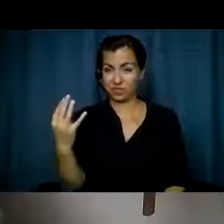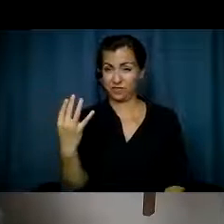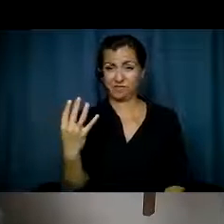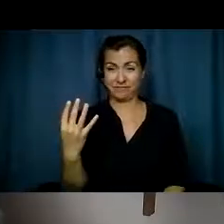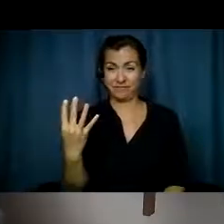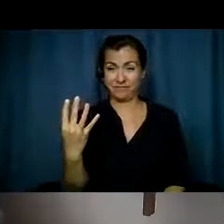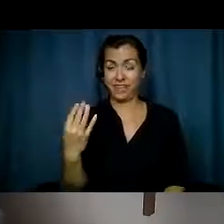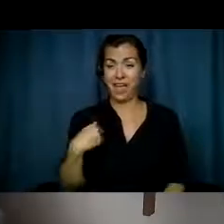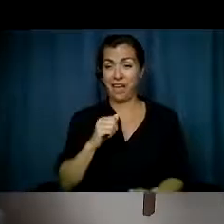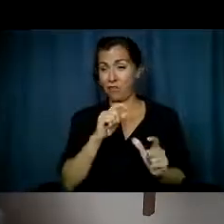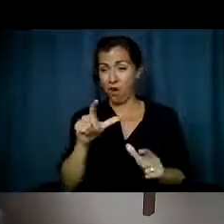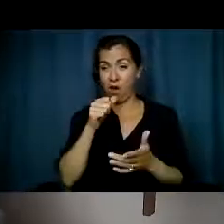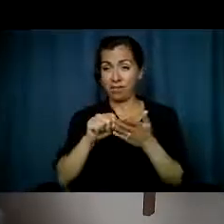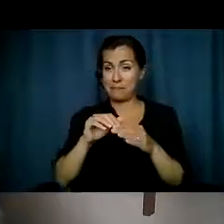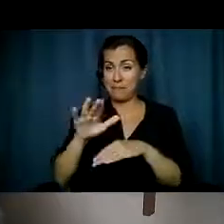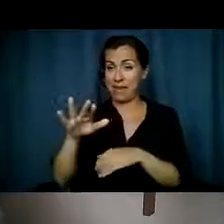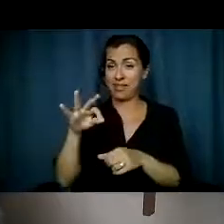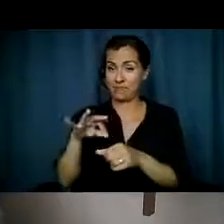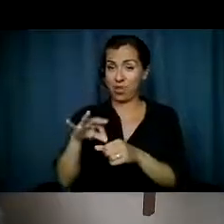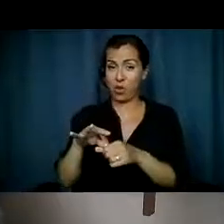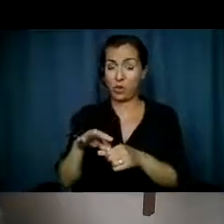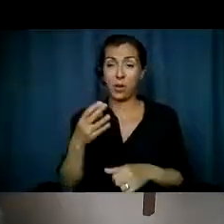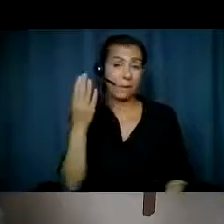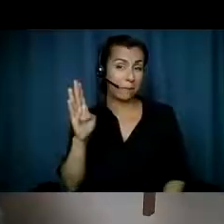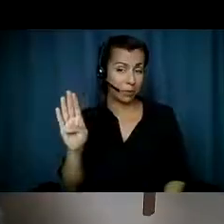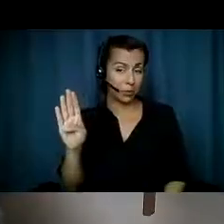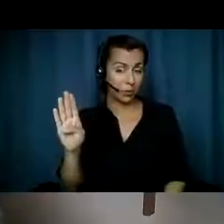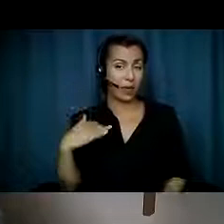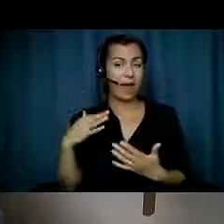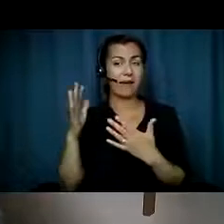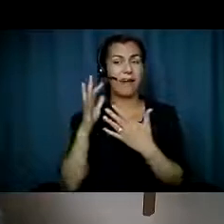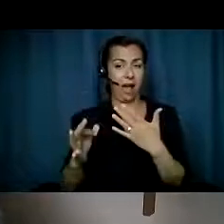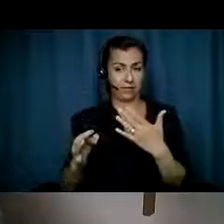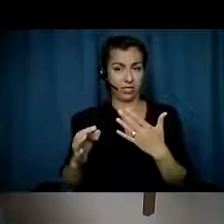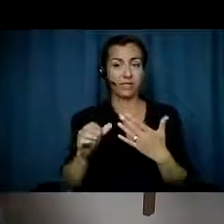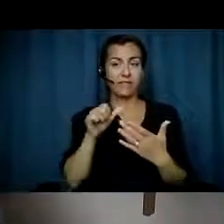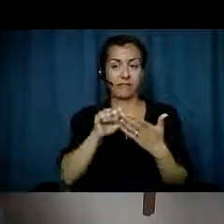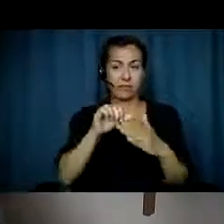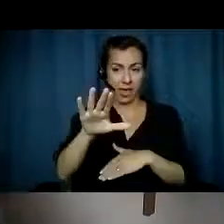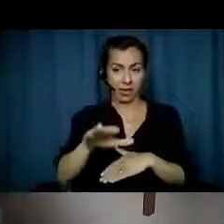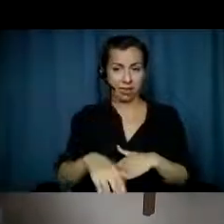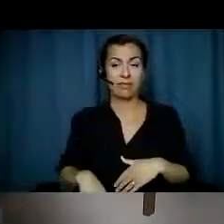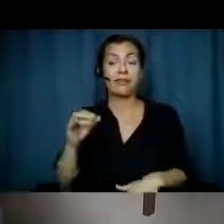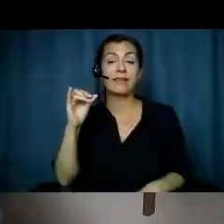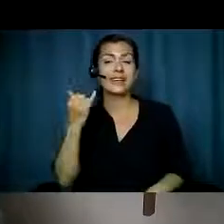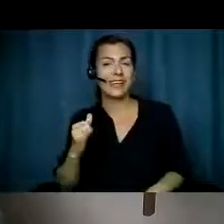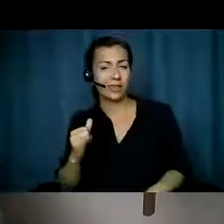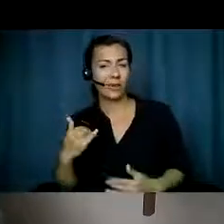We're looking at states, how states kind of compare based on other features of accessible voting